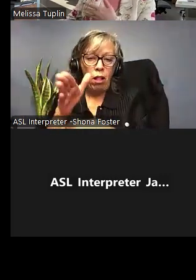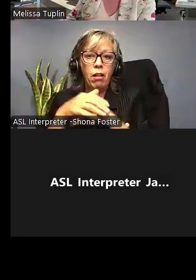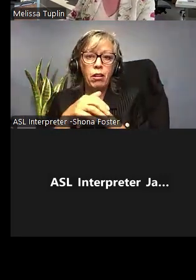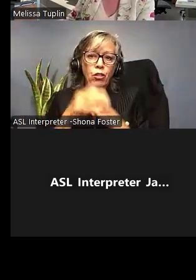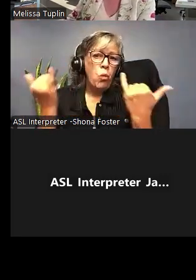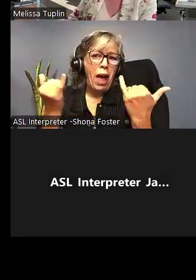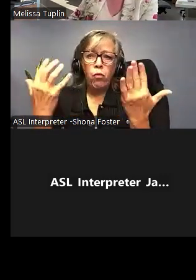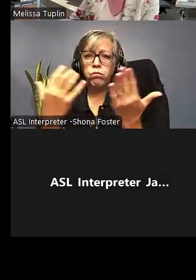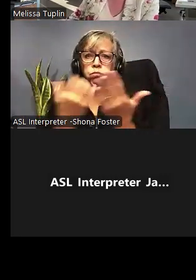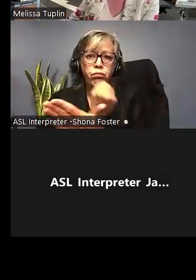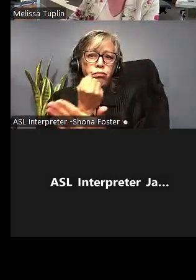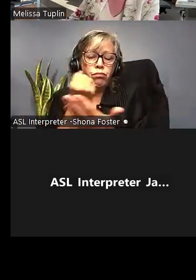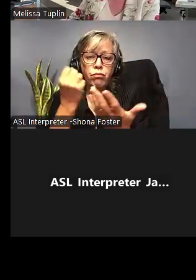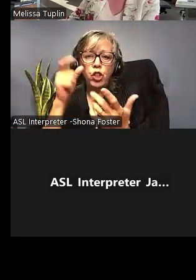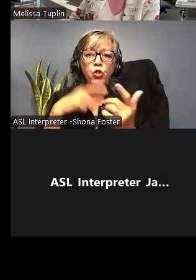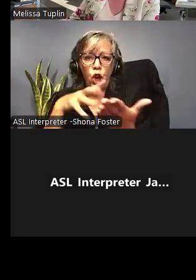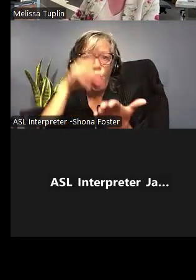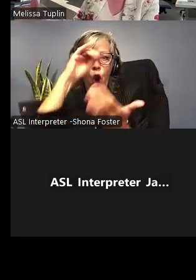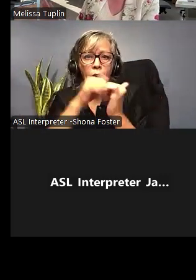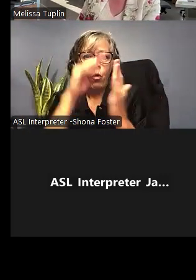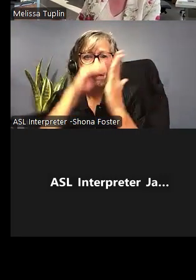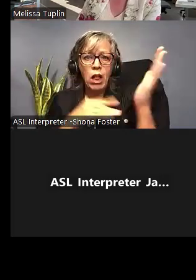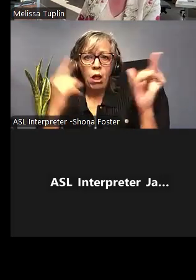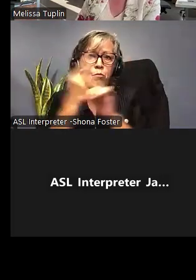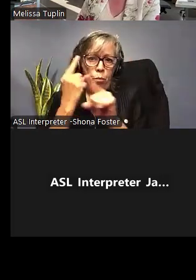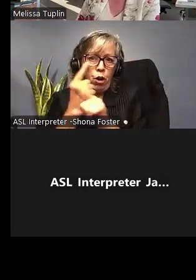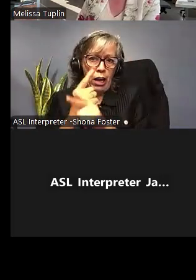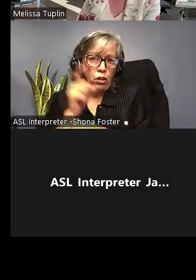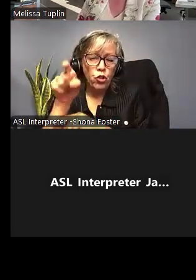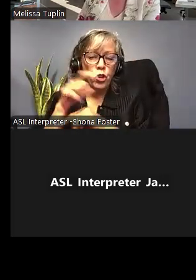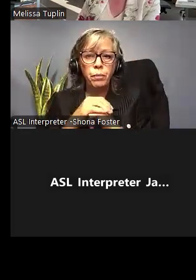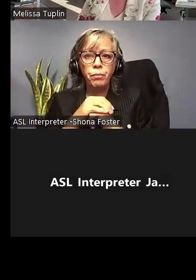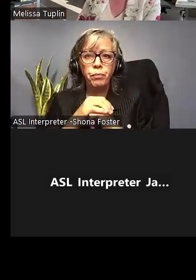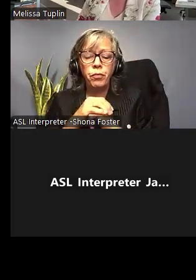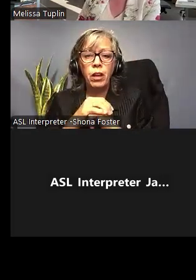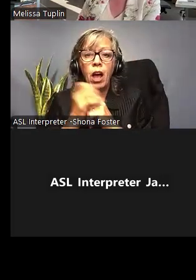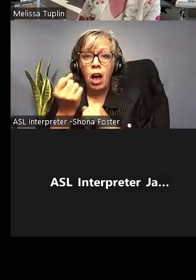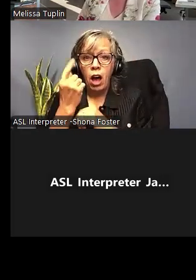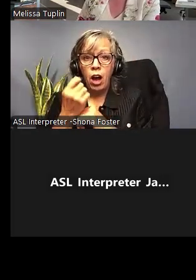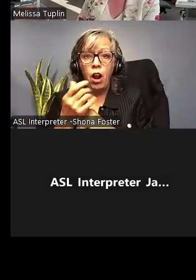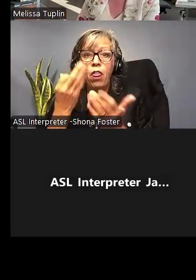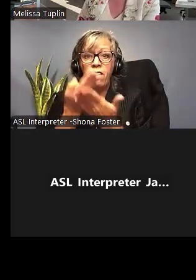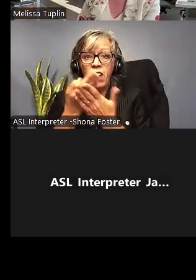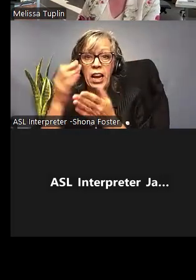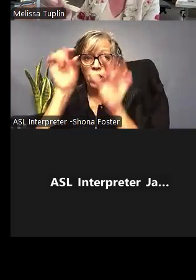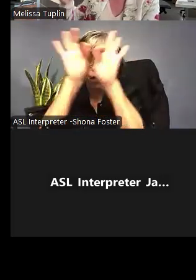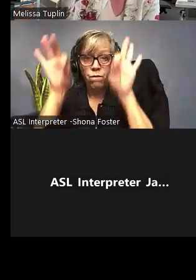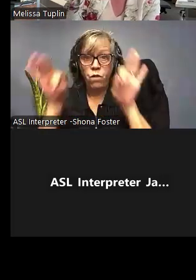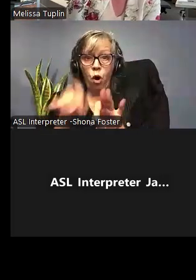learn how to complete them properly. All three columns in the financial form are required and